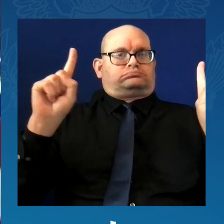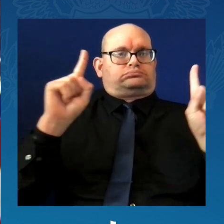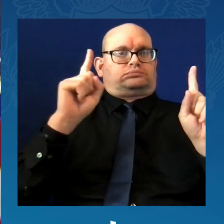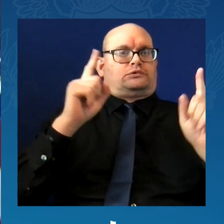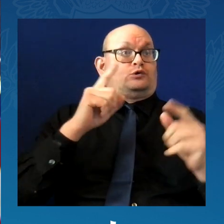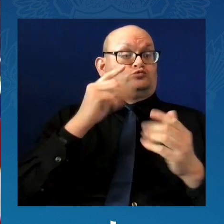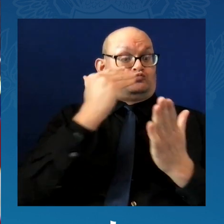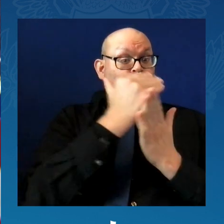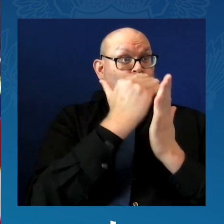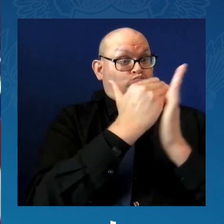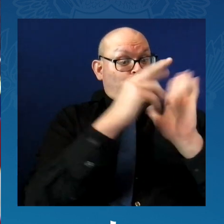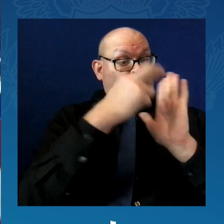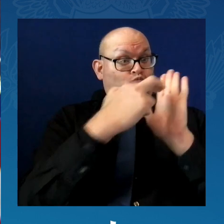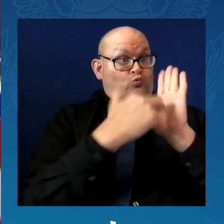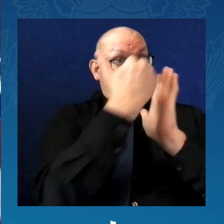and enable competition.